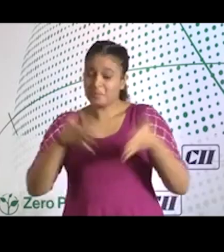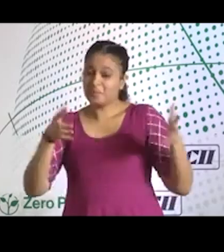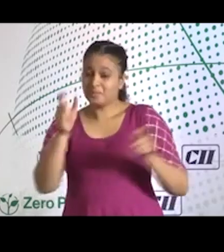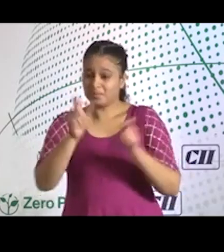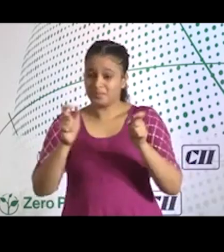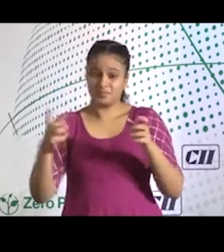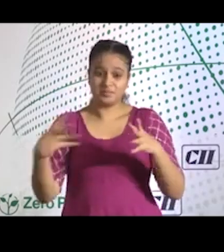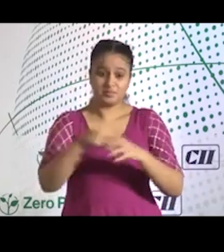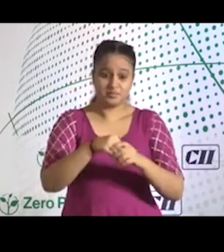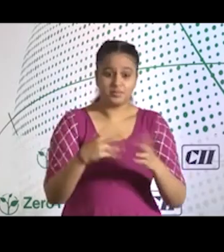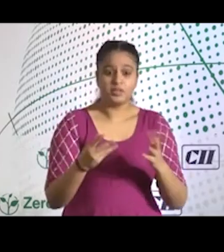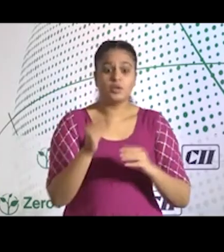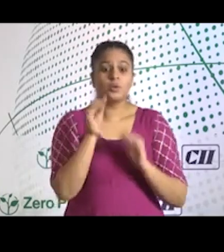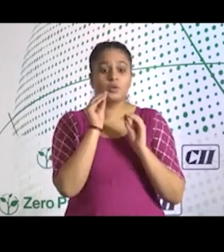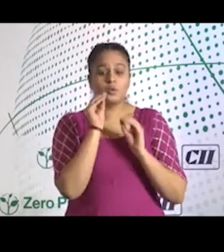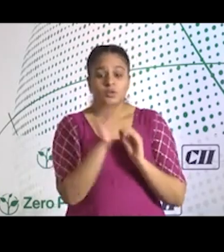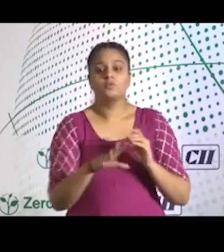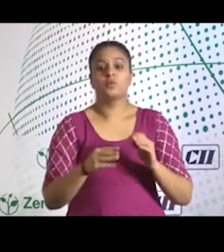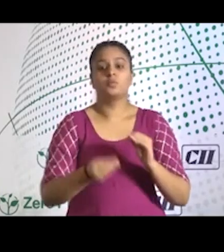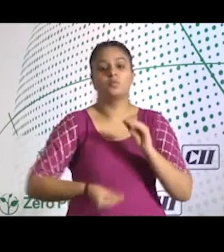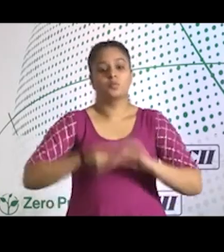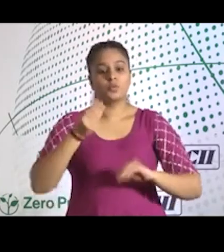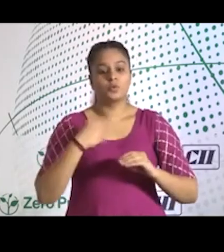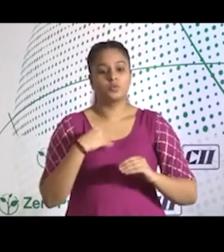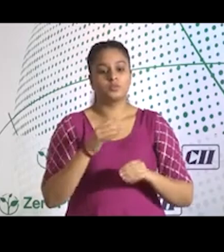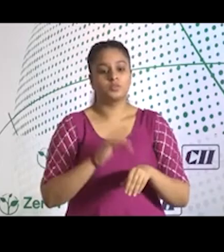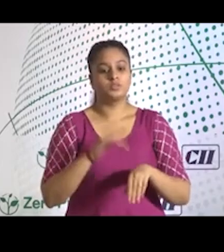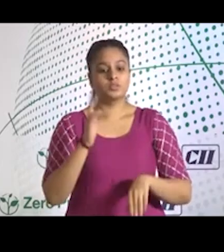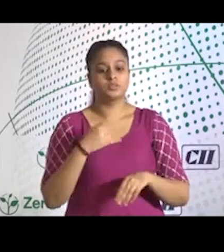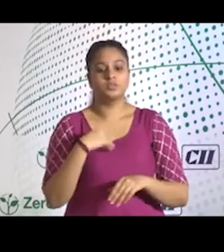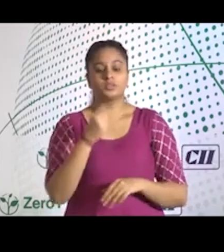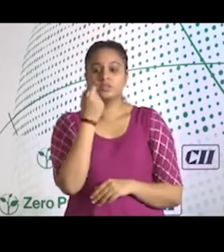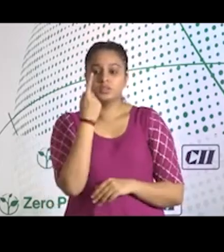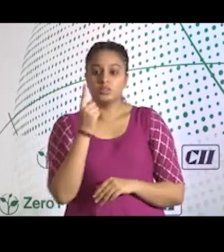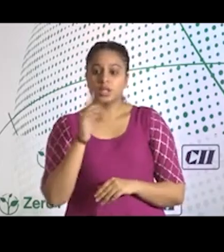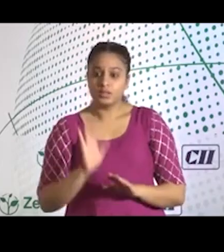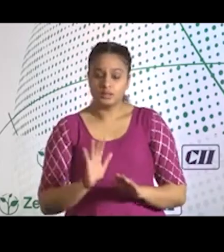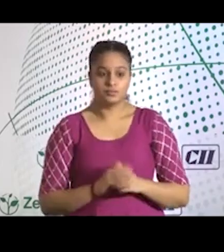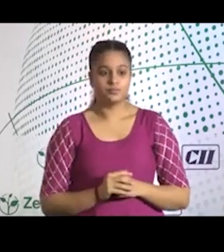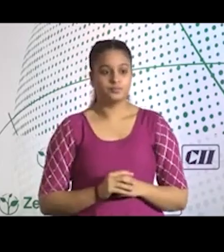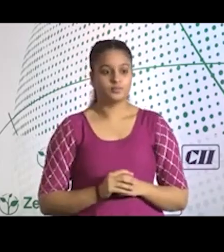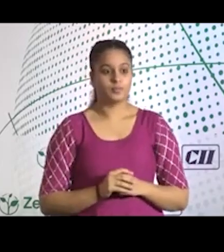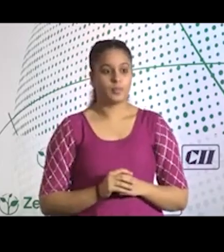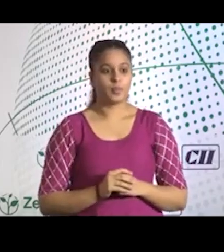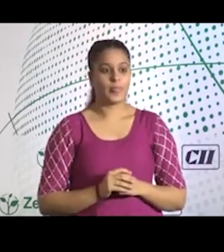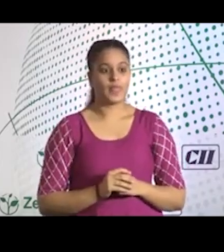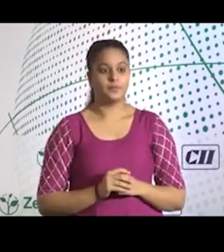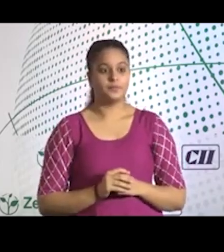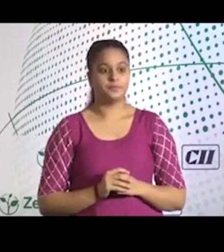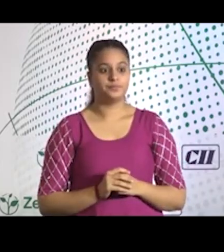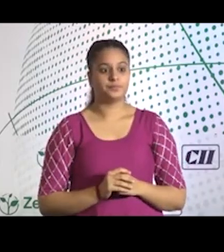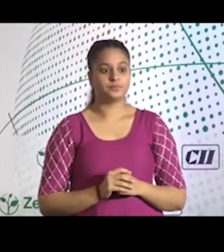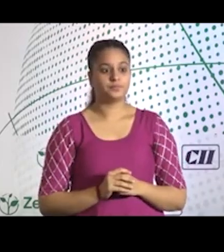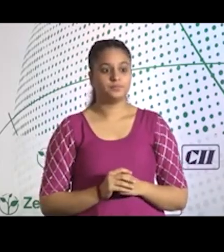to be told more about it, be more sensitive towards it. Beyond that, towards various corporates